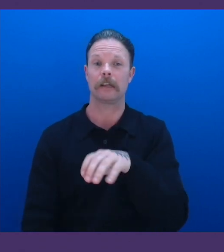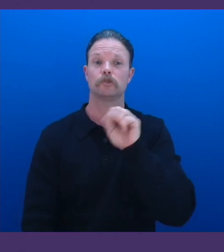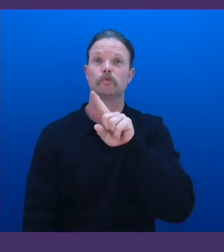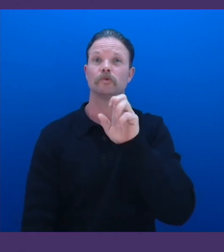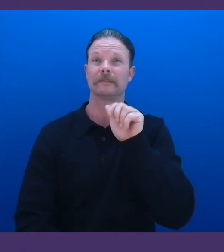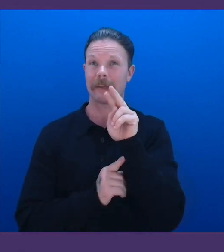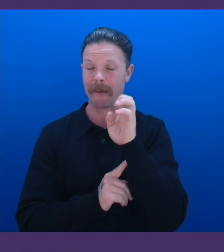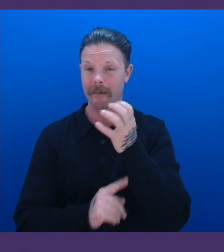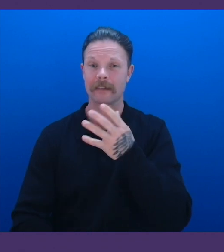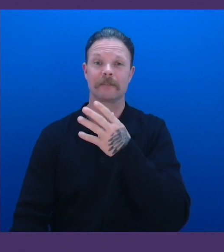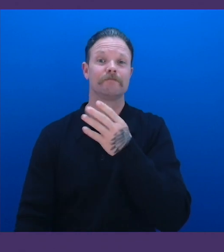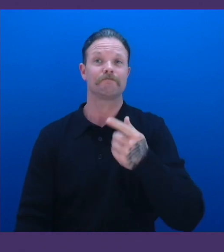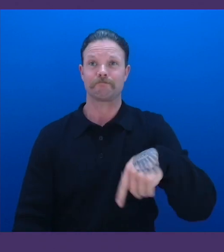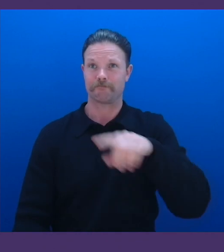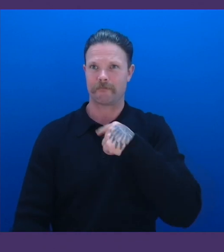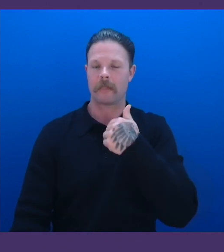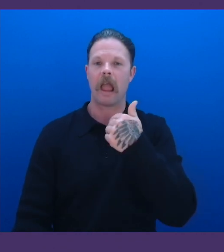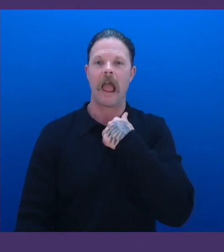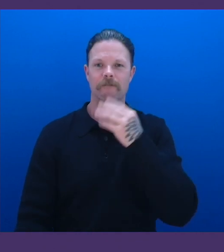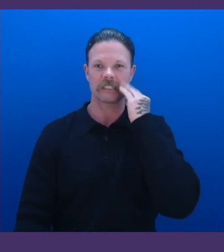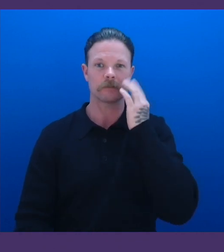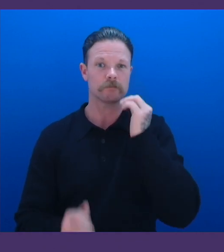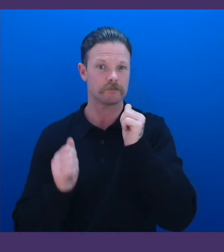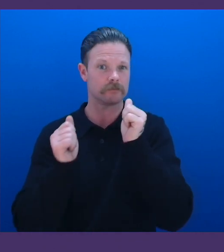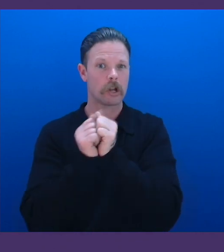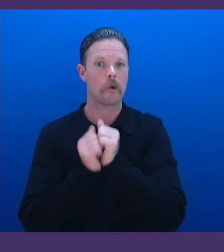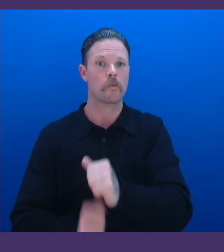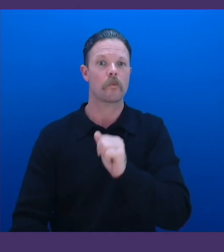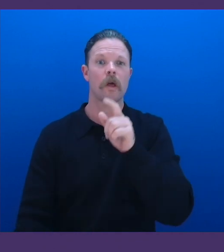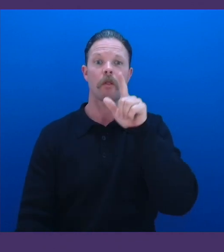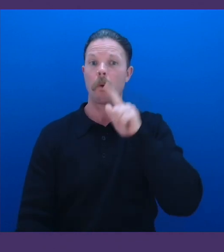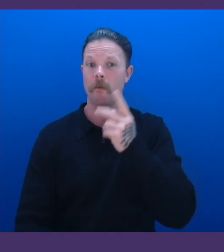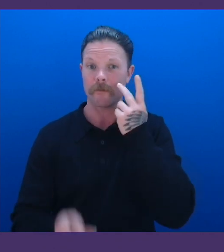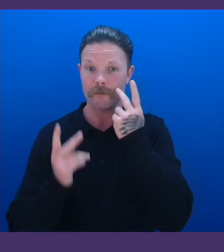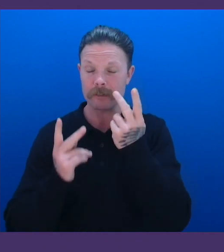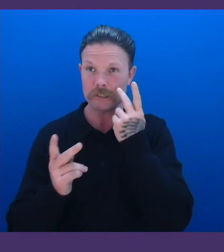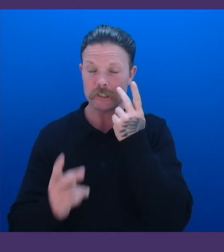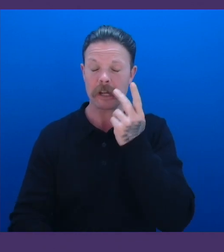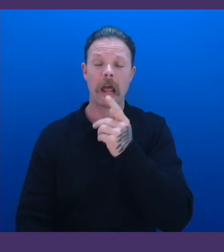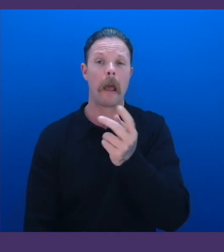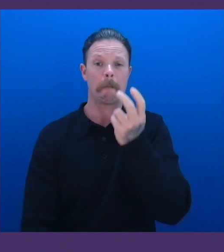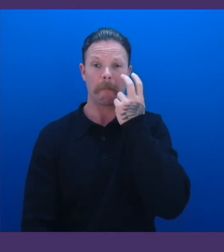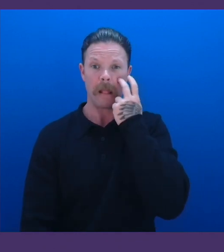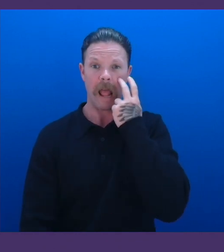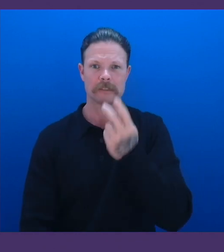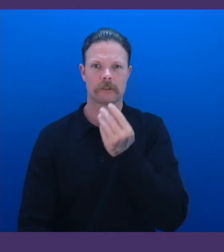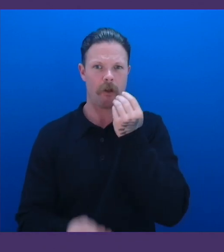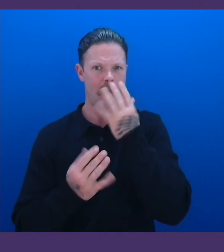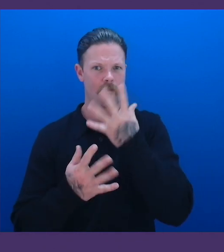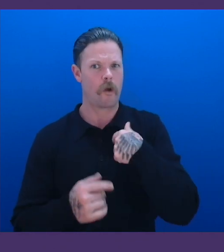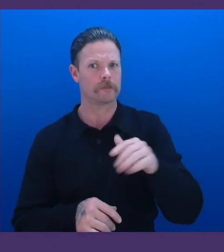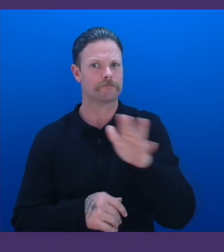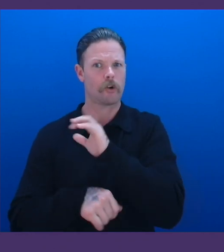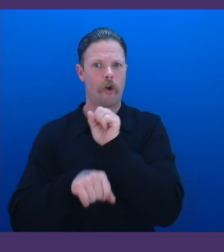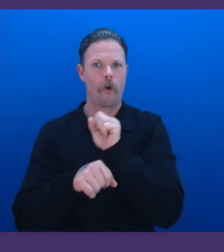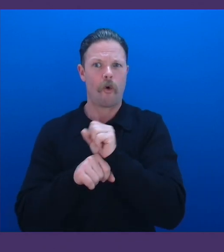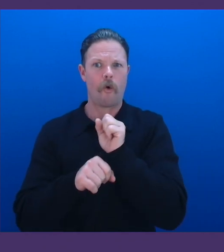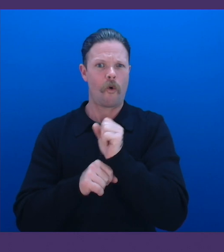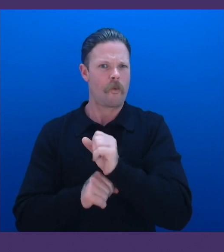and blindness that informs our work. And Alli, well, it's okay that you're here. You've got plenty of time in your life to join the low vision and blindness club, but we're going